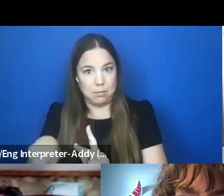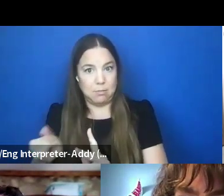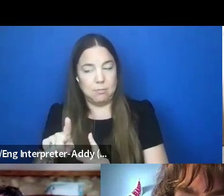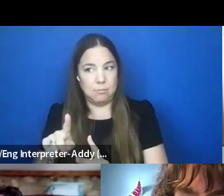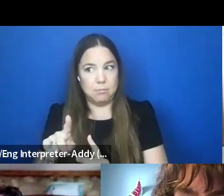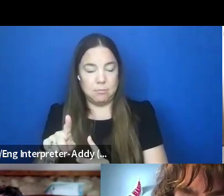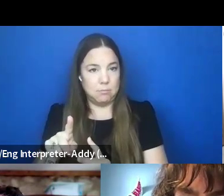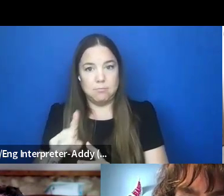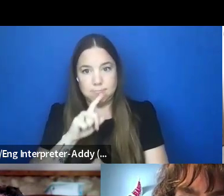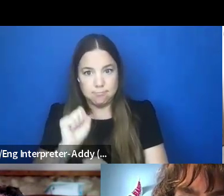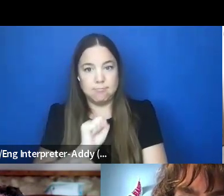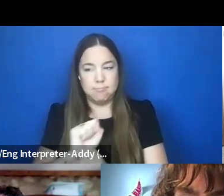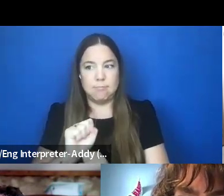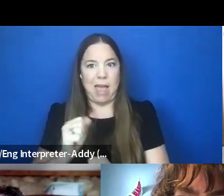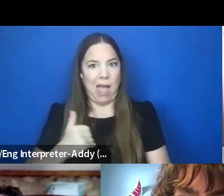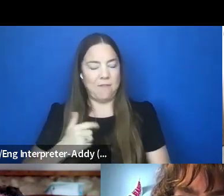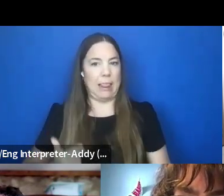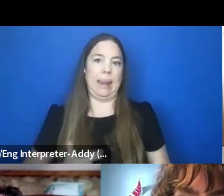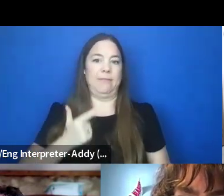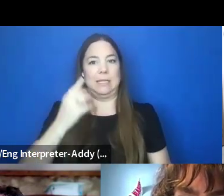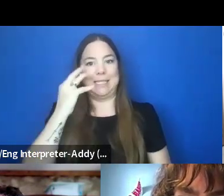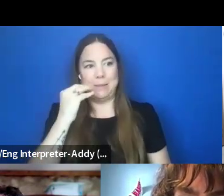Don Dew: a lived experience themselves for somebody who